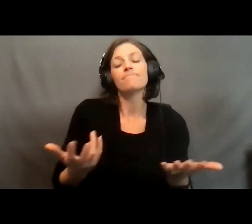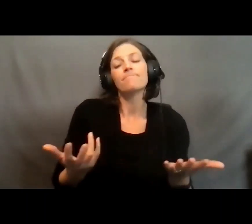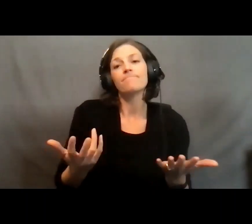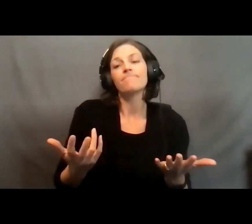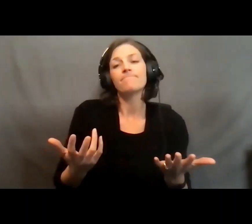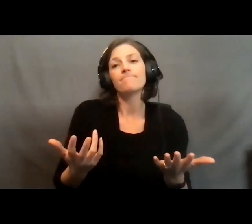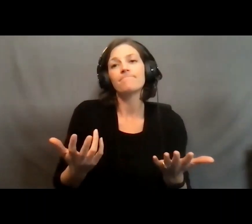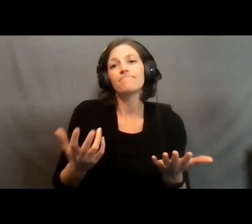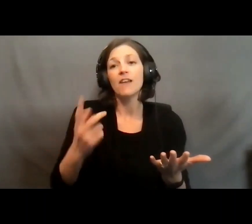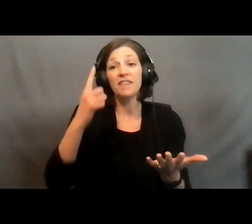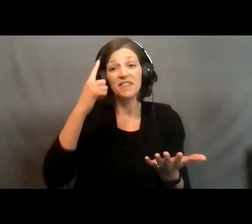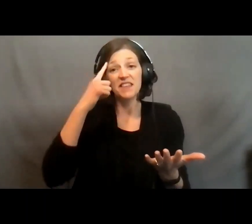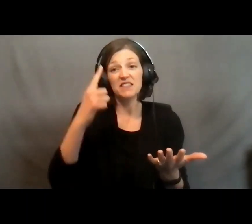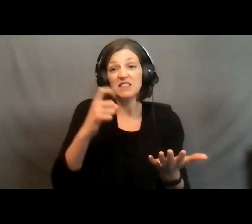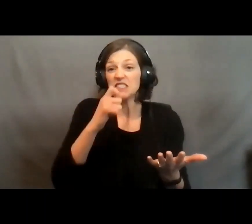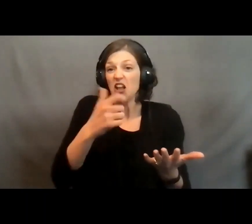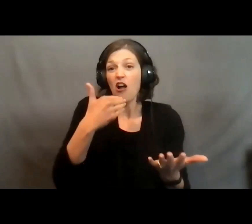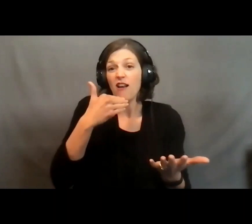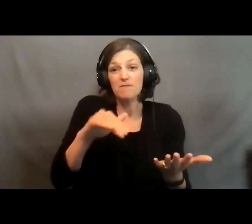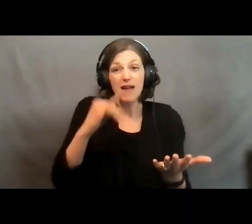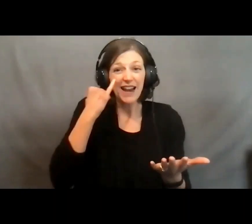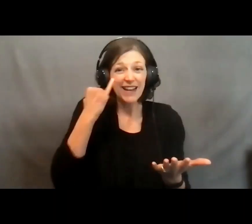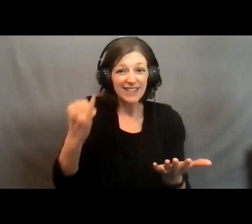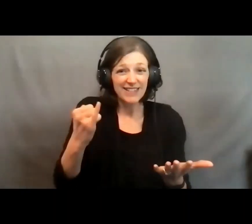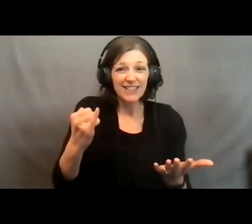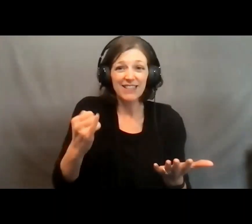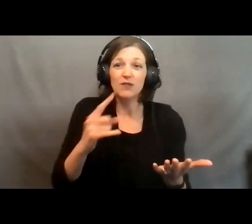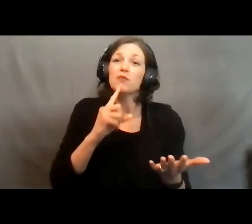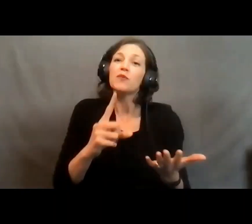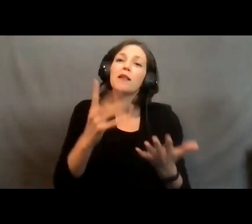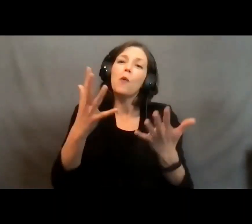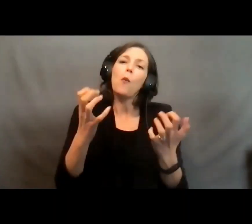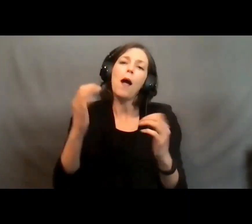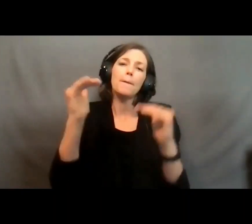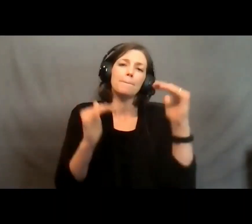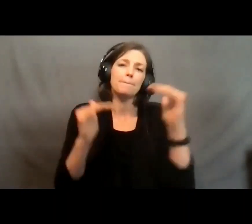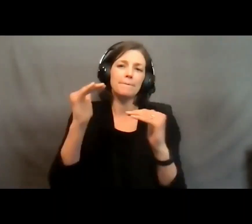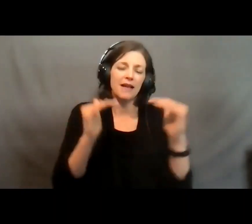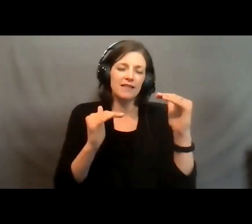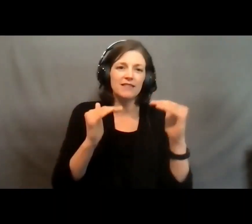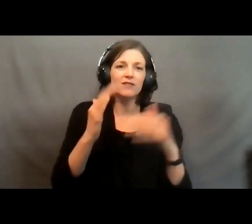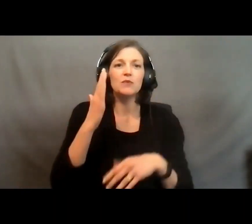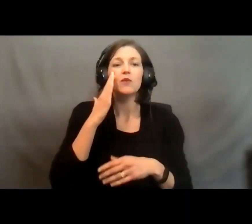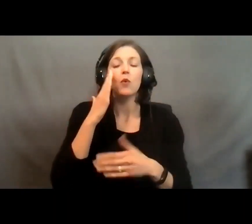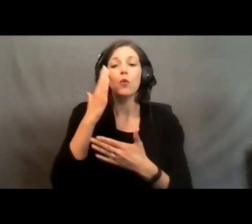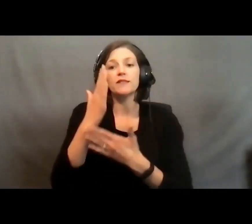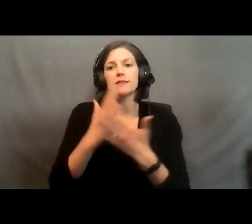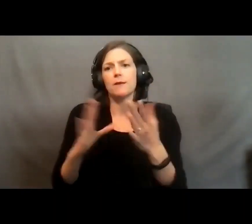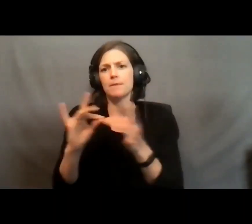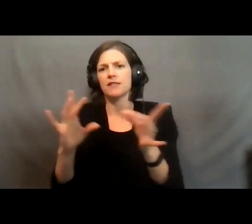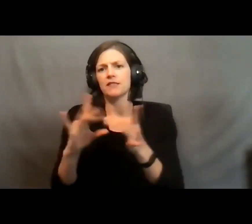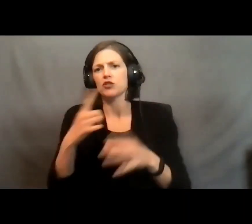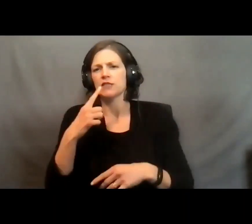13:35:37 idea 13:35:41 , we really want to strike a balance. We know we get some messages like 13:35:44 , why so many sessions if